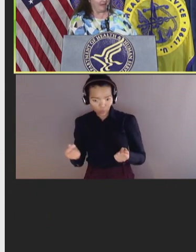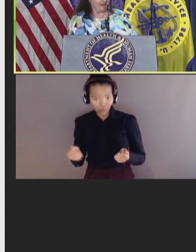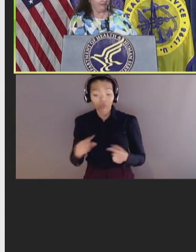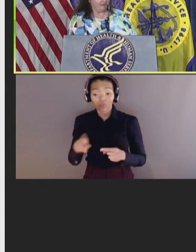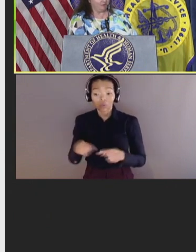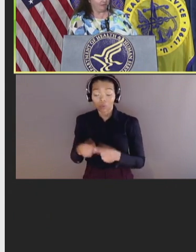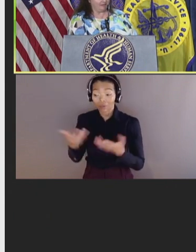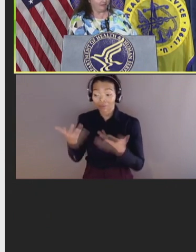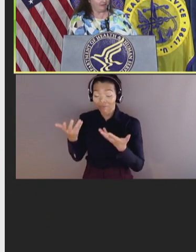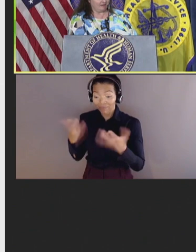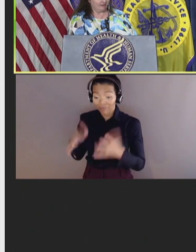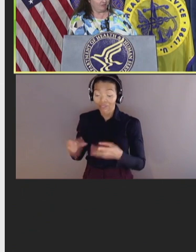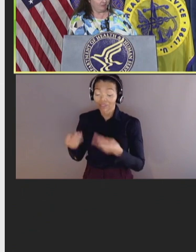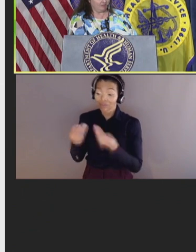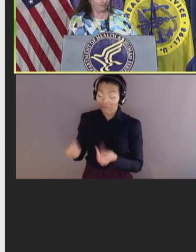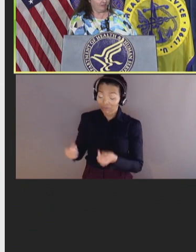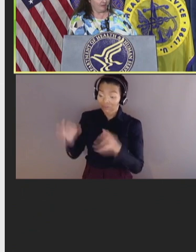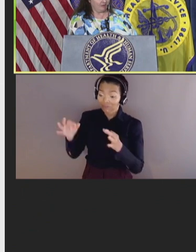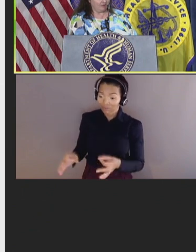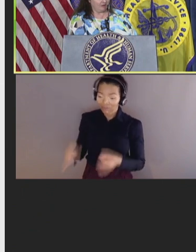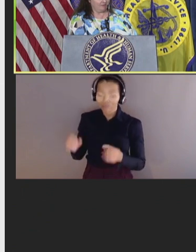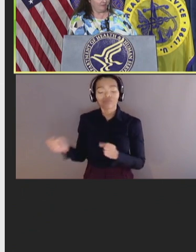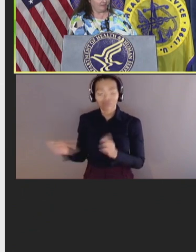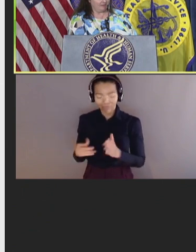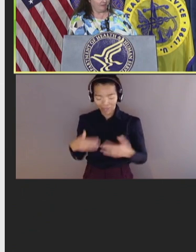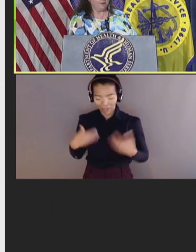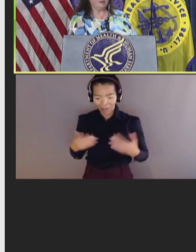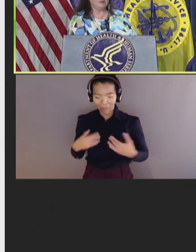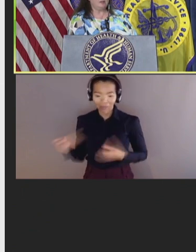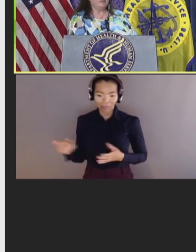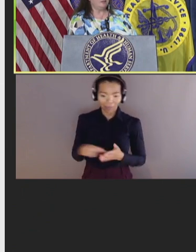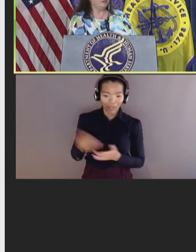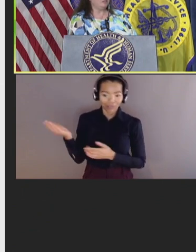And then, of course, I've just recently met with our Office of Audit and Evaluation to